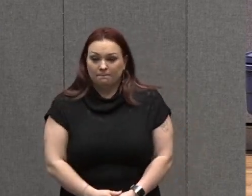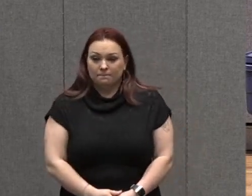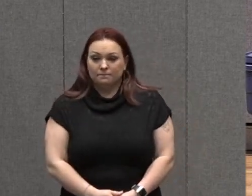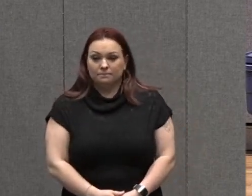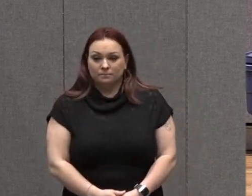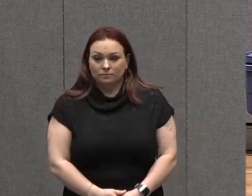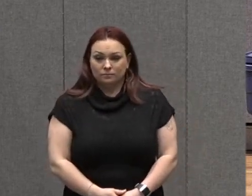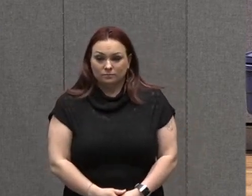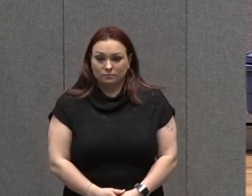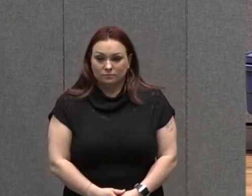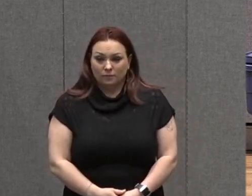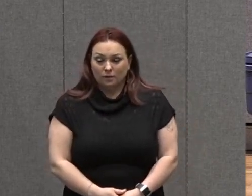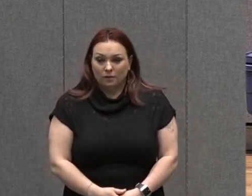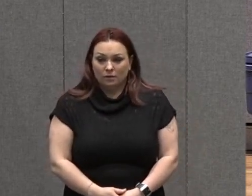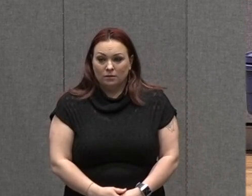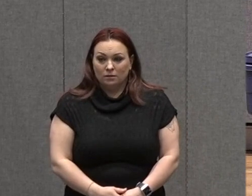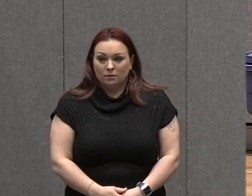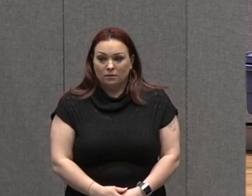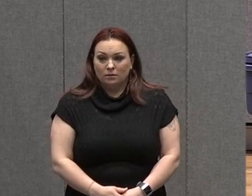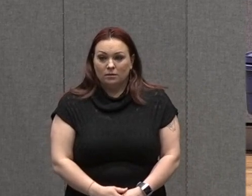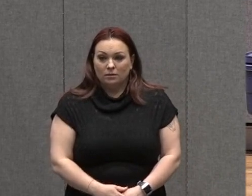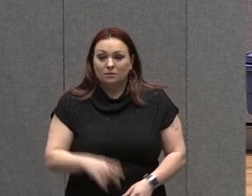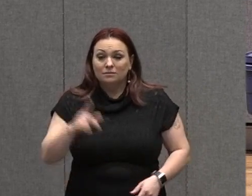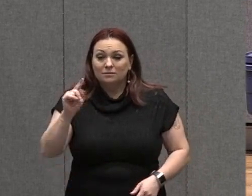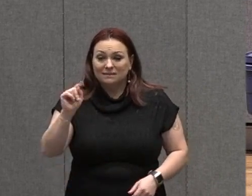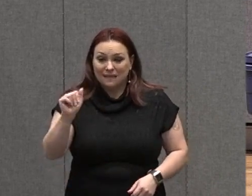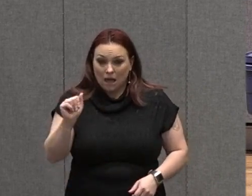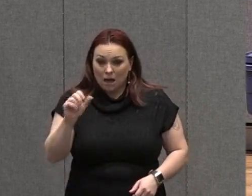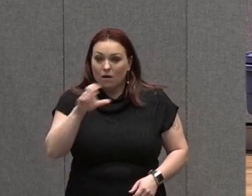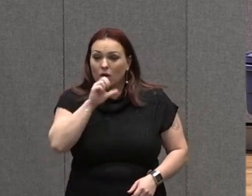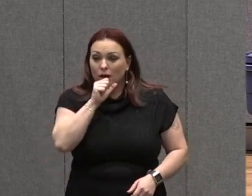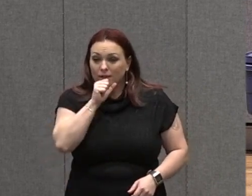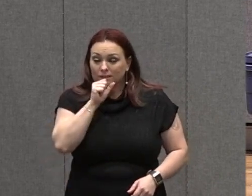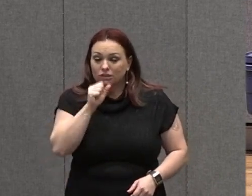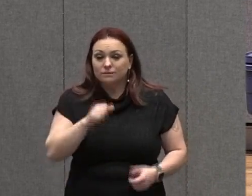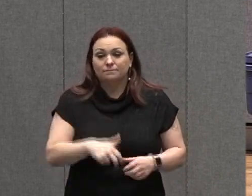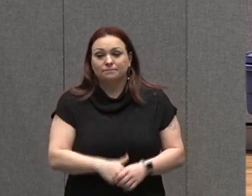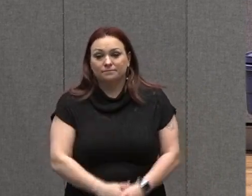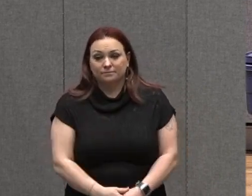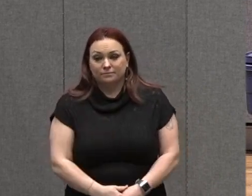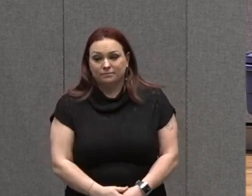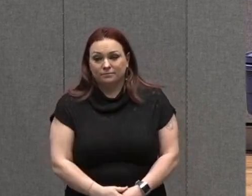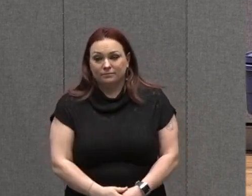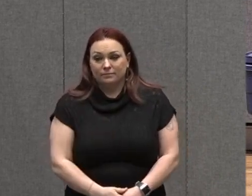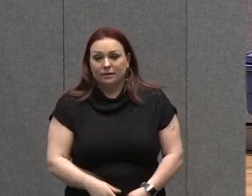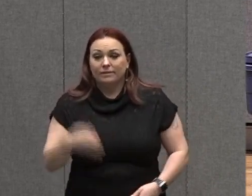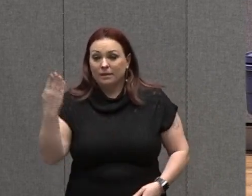Tati and then a ta, so an orange. And then a taka-tika, the new one.